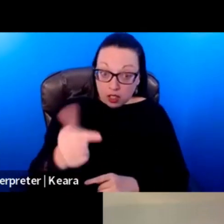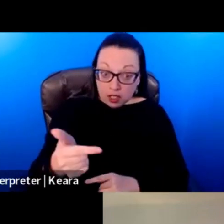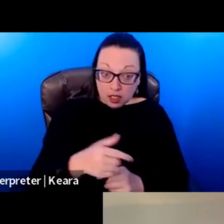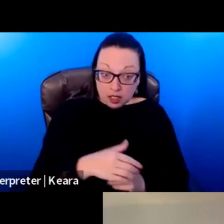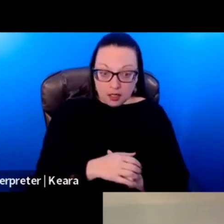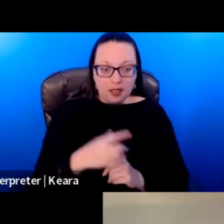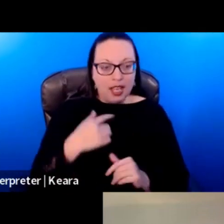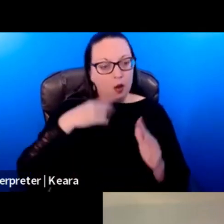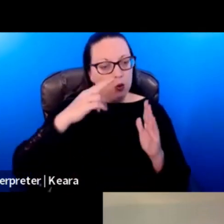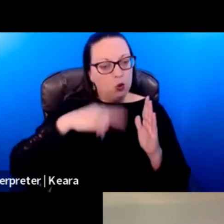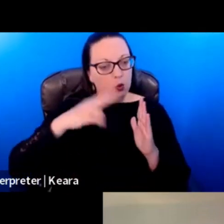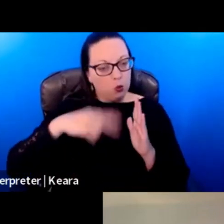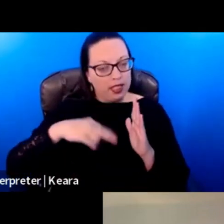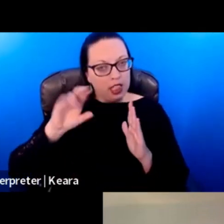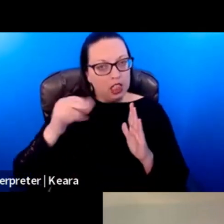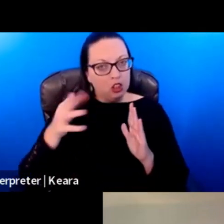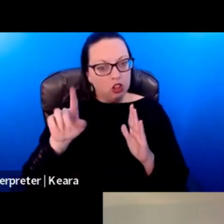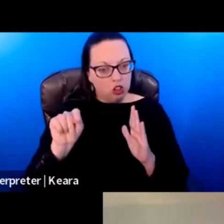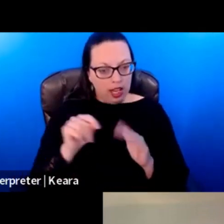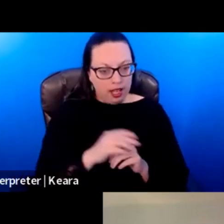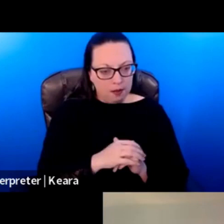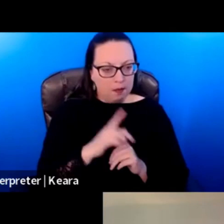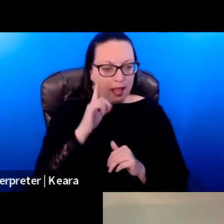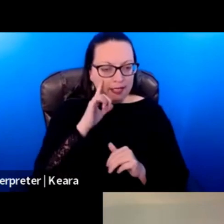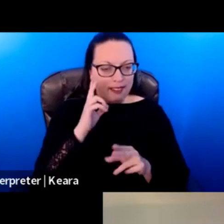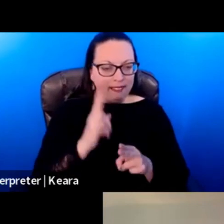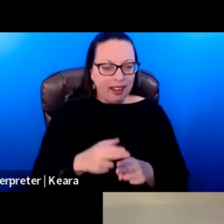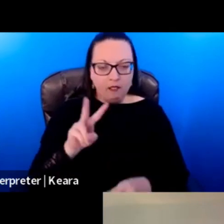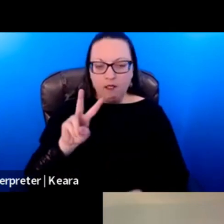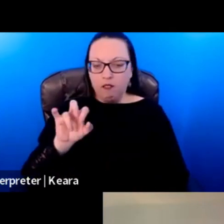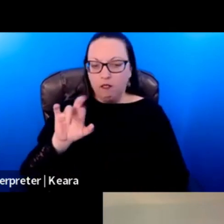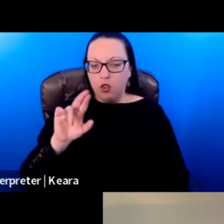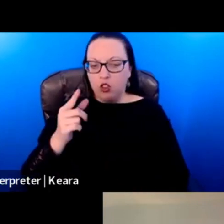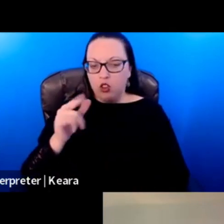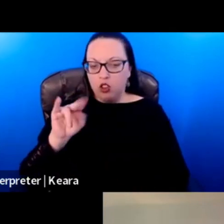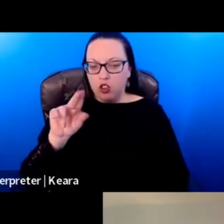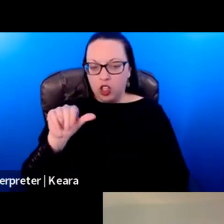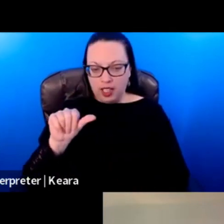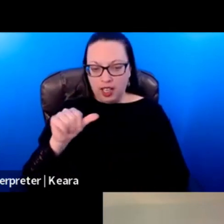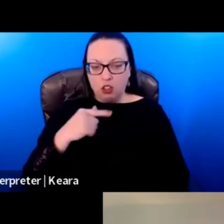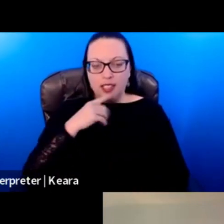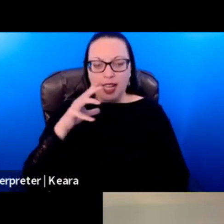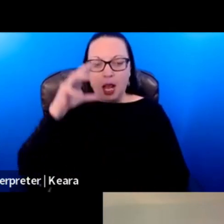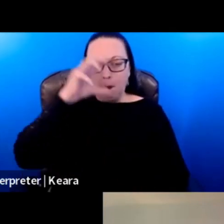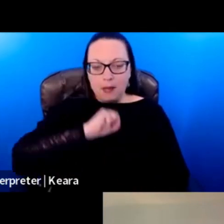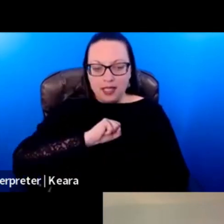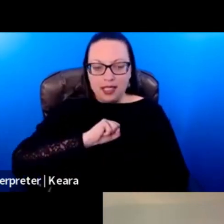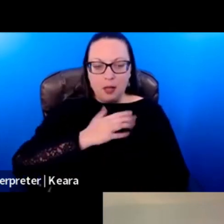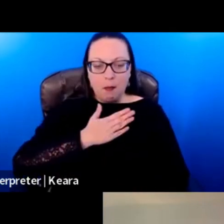the chat. It was some, it was, I think her name is Virginia, she said, I missed a form of miss my former life, I can tell you